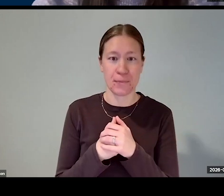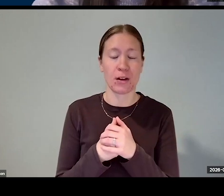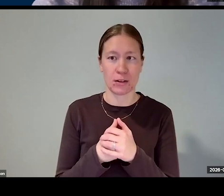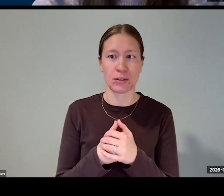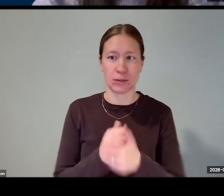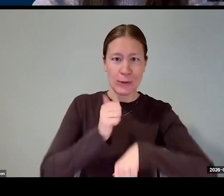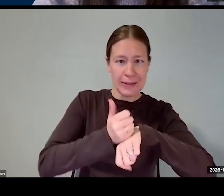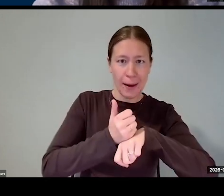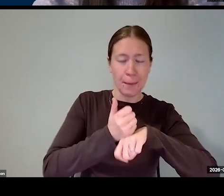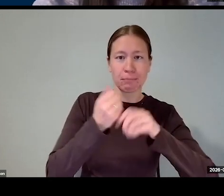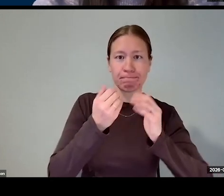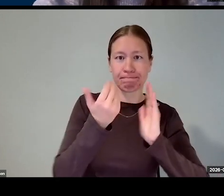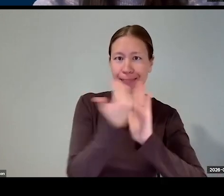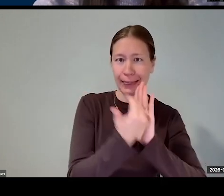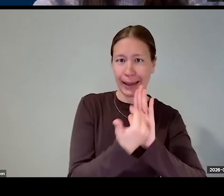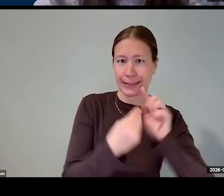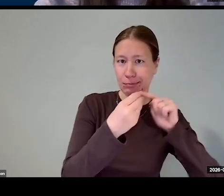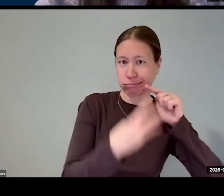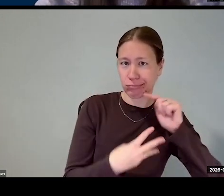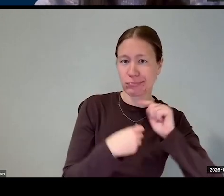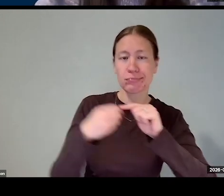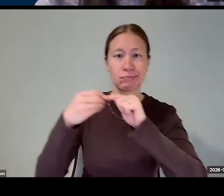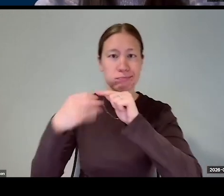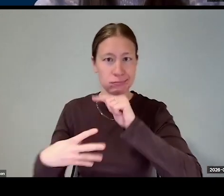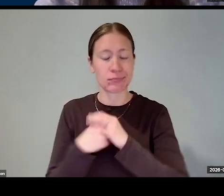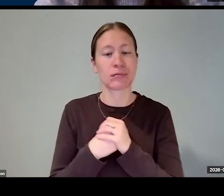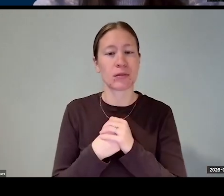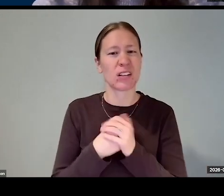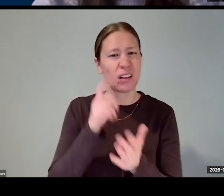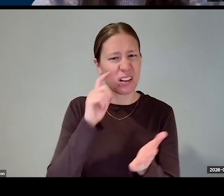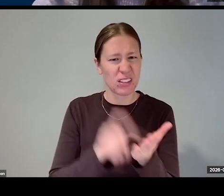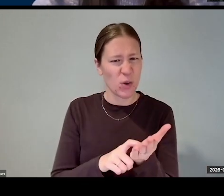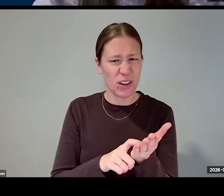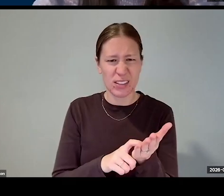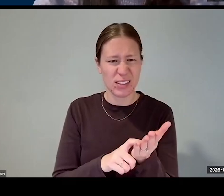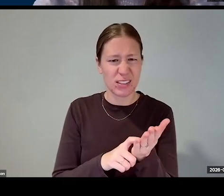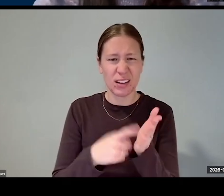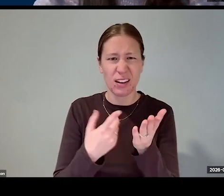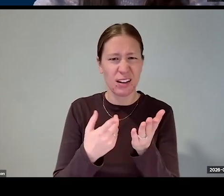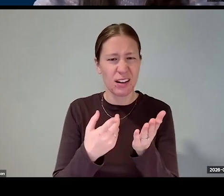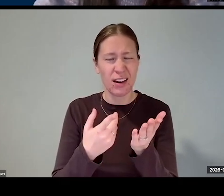I did lose some of that white space between my list items because they were inserted